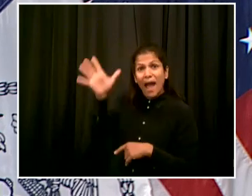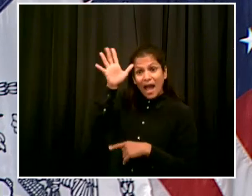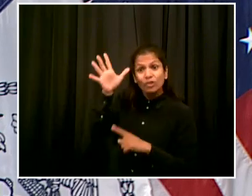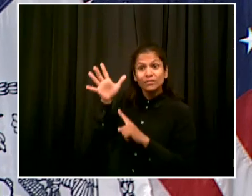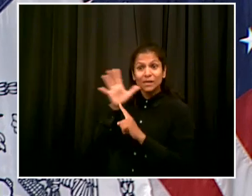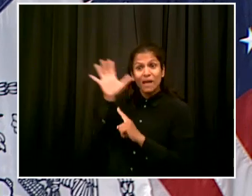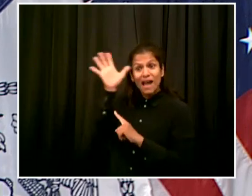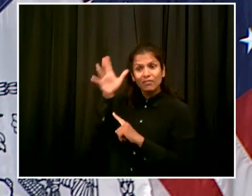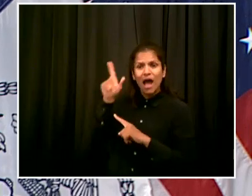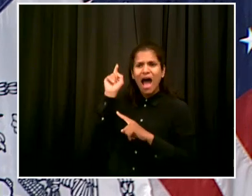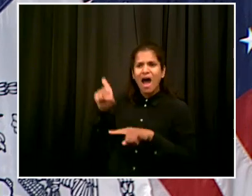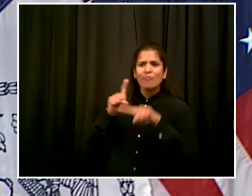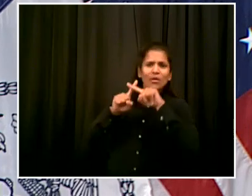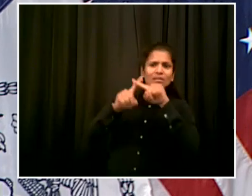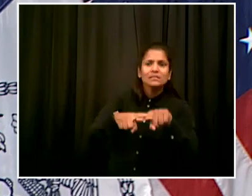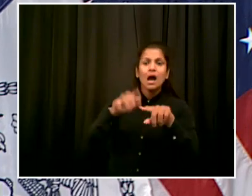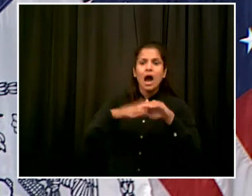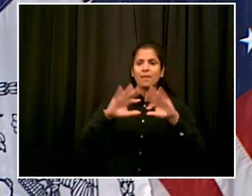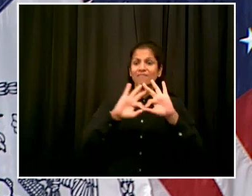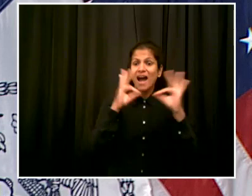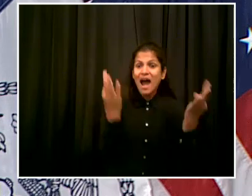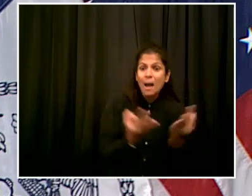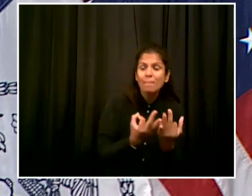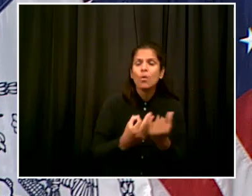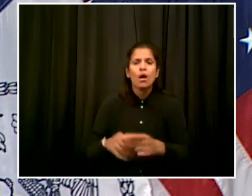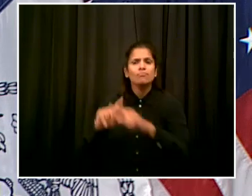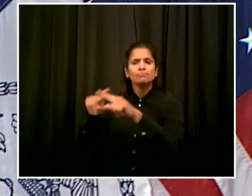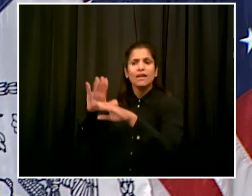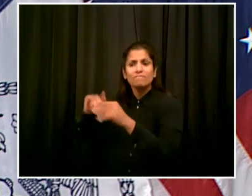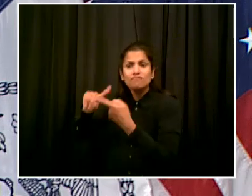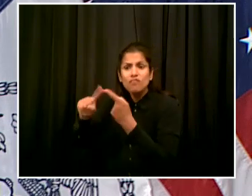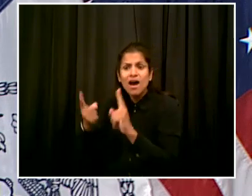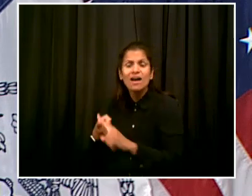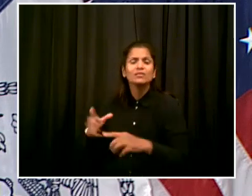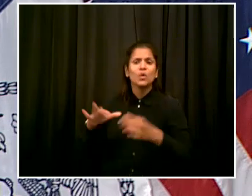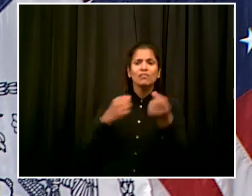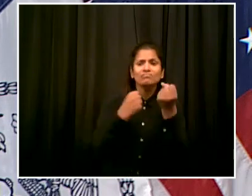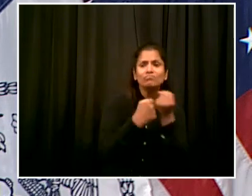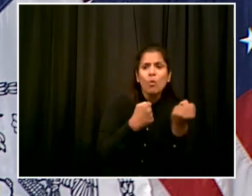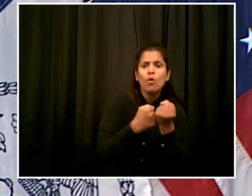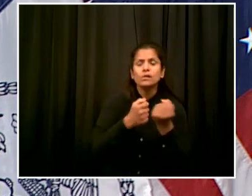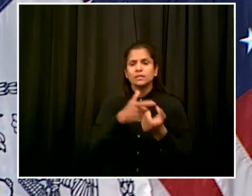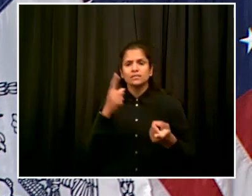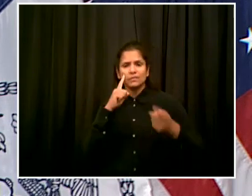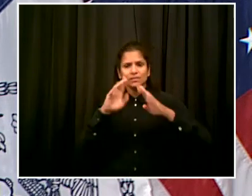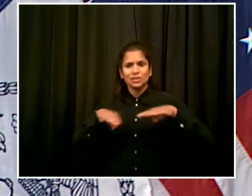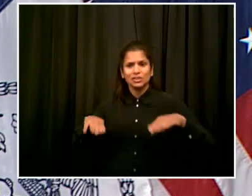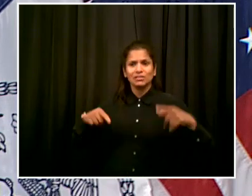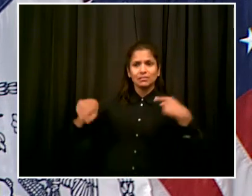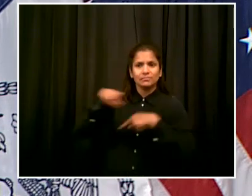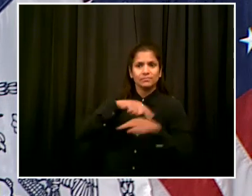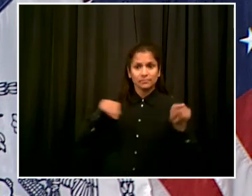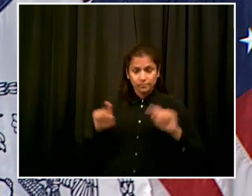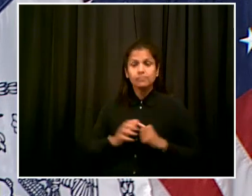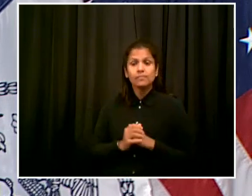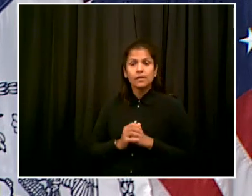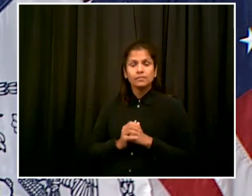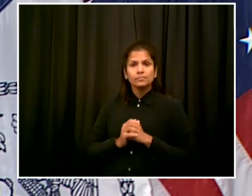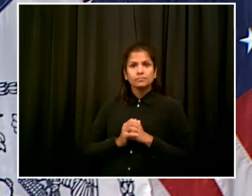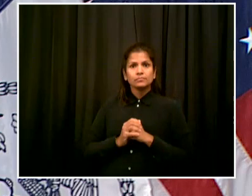THAT BLANK FAMILY AND FRIENDS AND